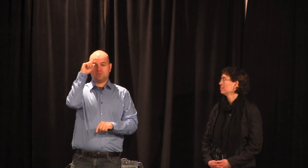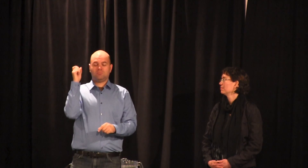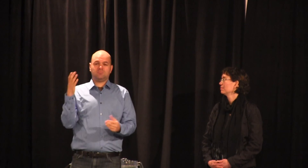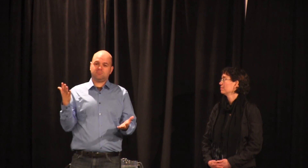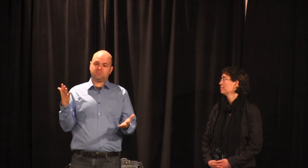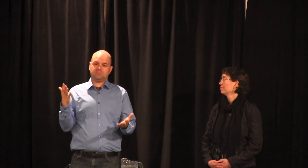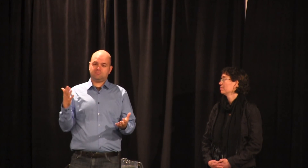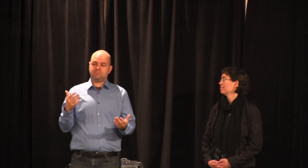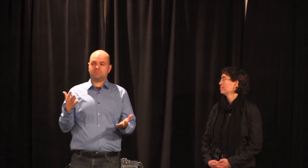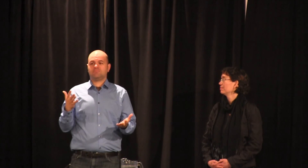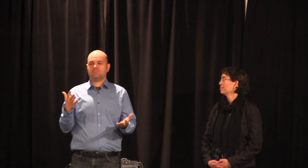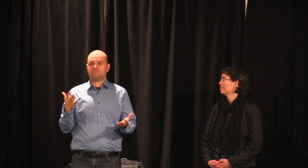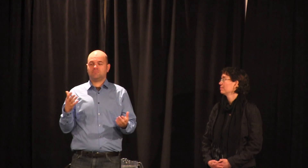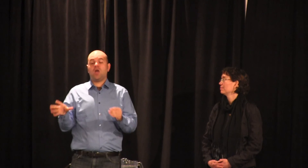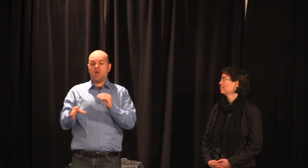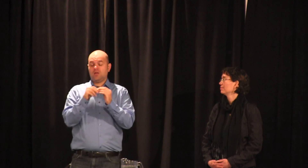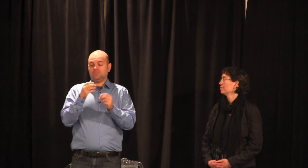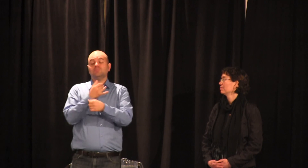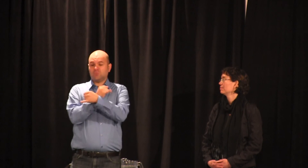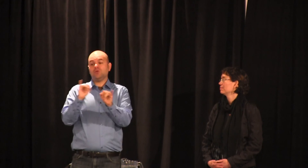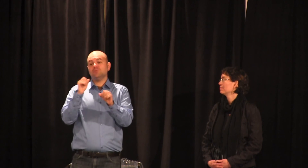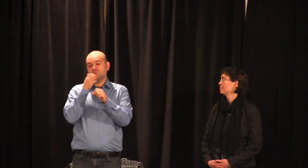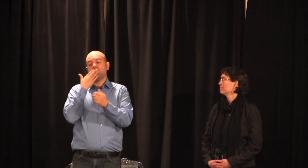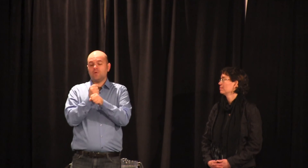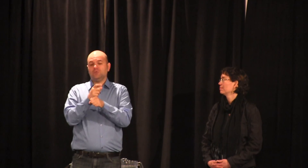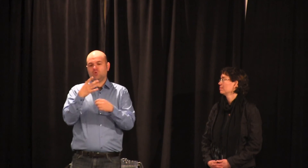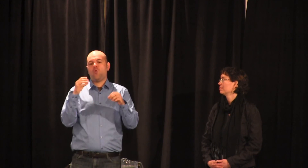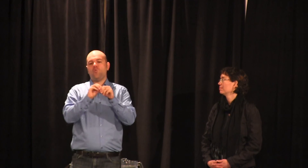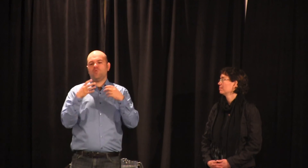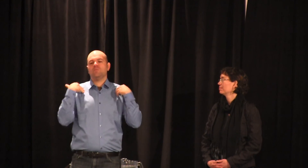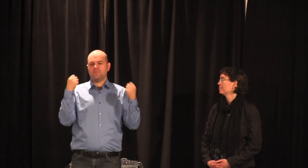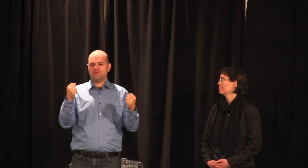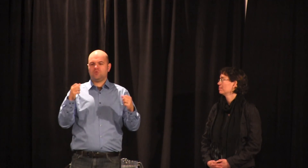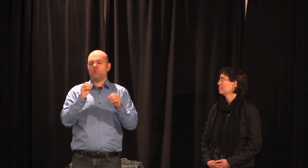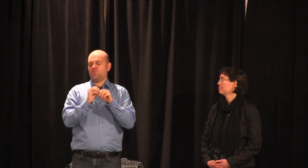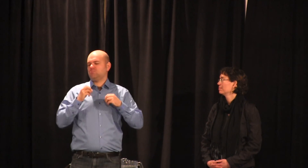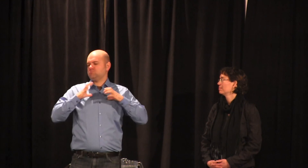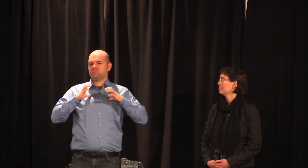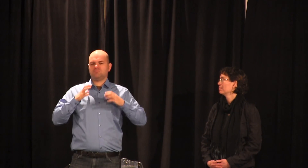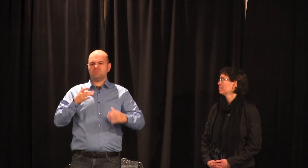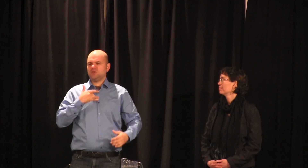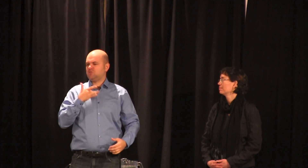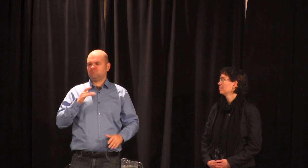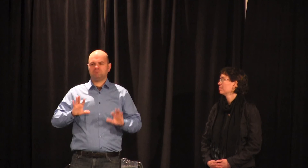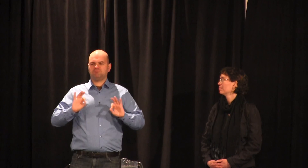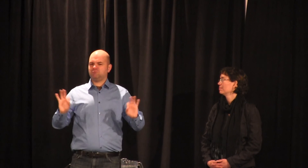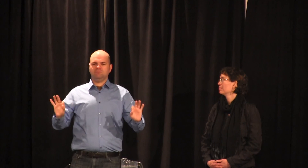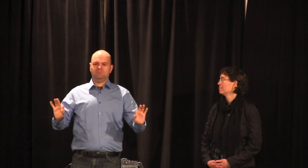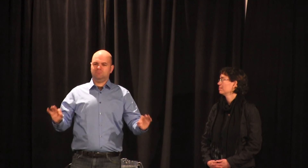And it was a lot of independent kind of work. So you do have to be more assertive